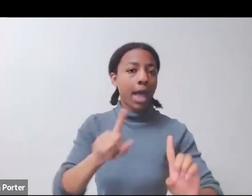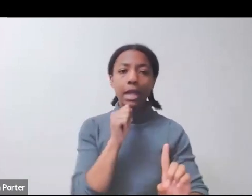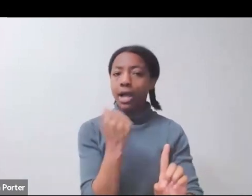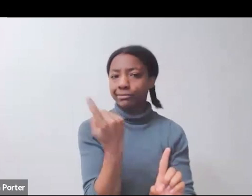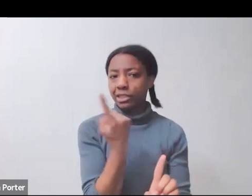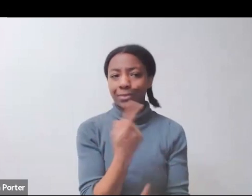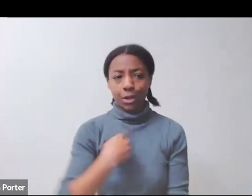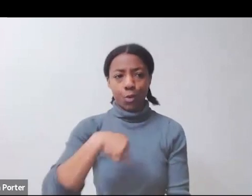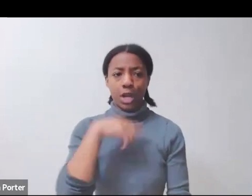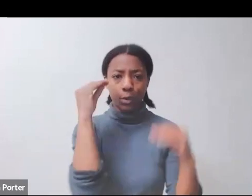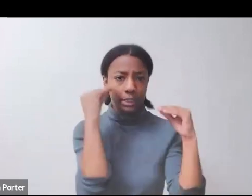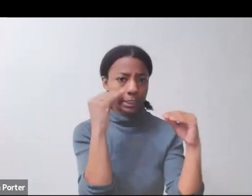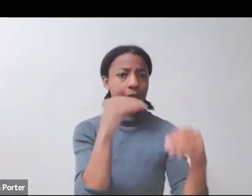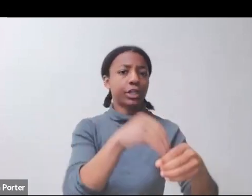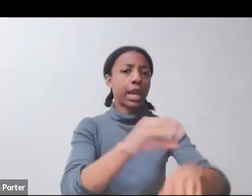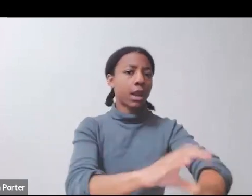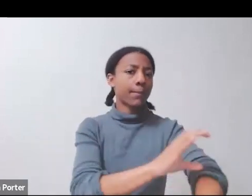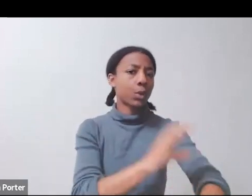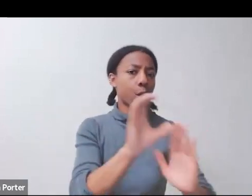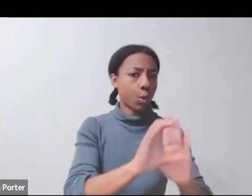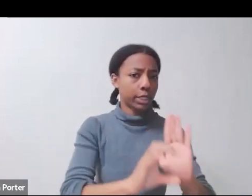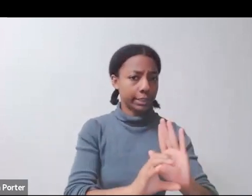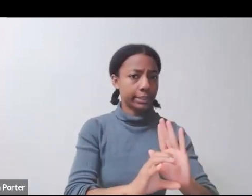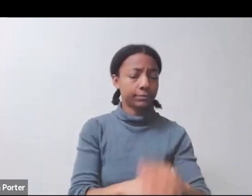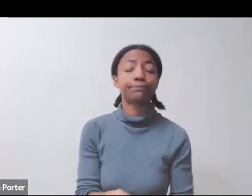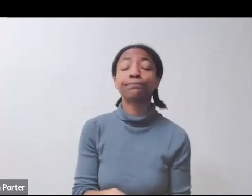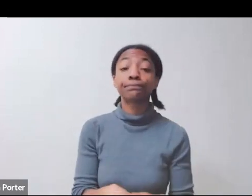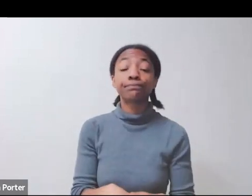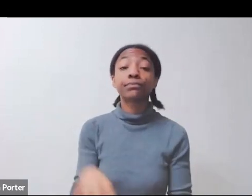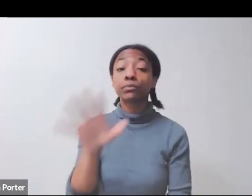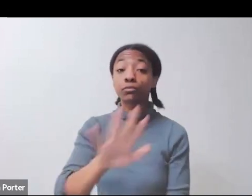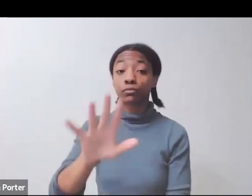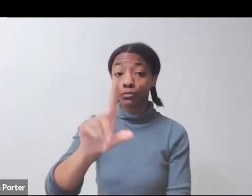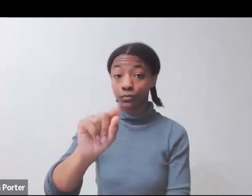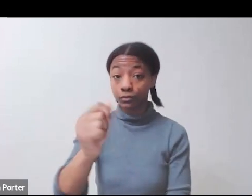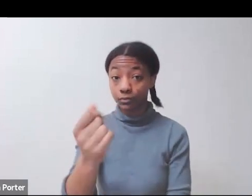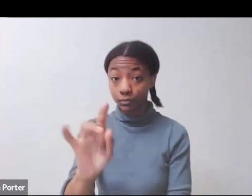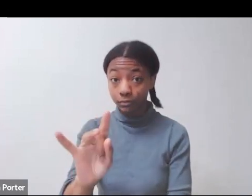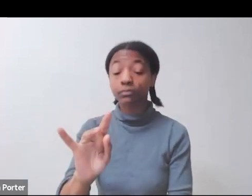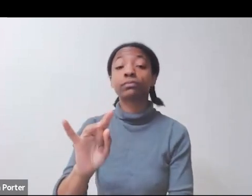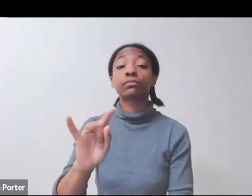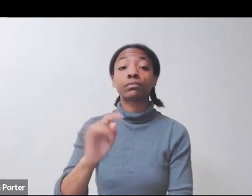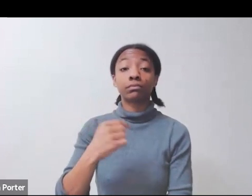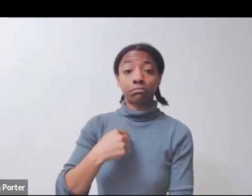About 2018, some colleagues of mine published this paper, Who Teaches Accessibility?